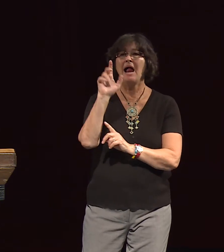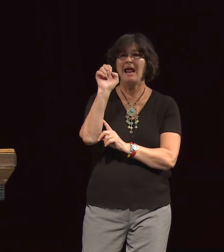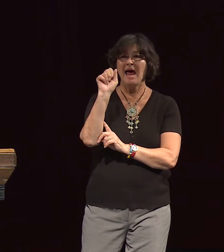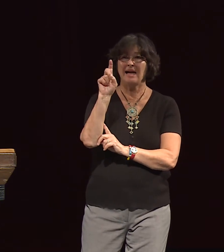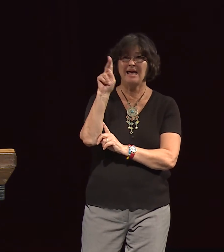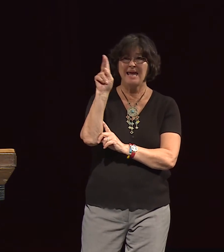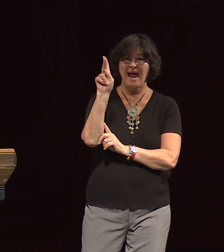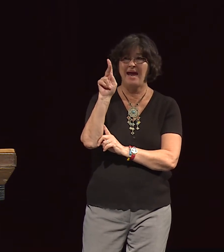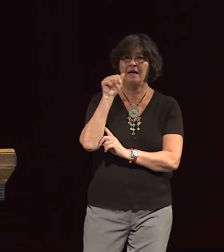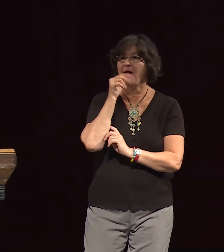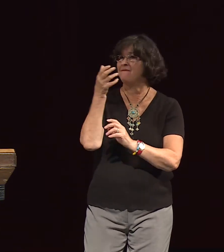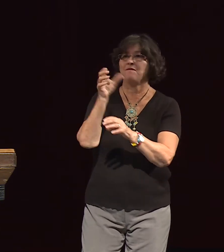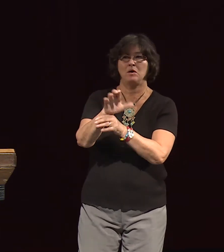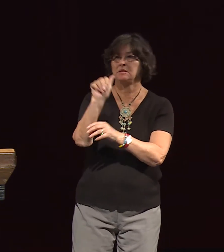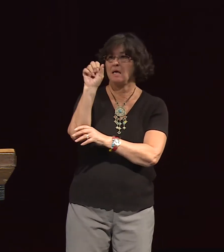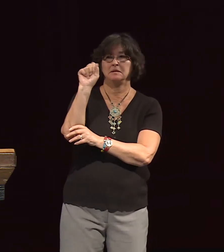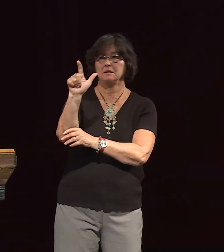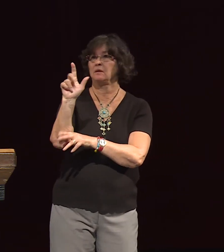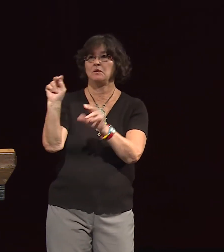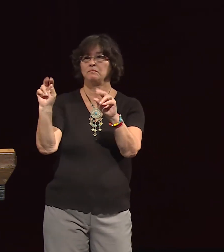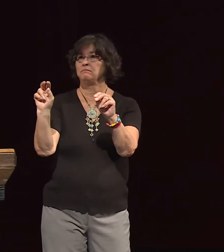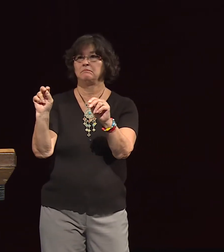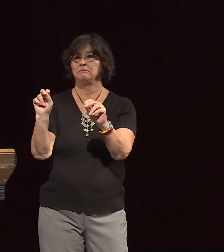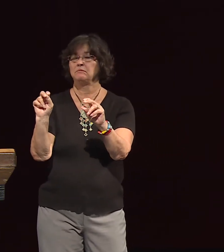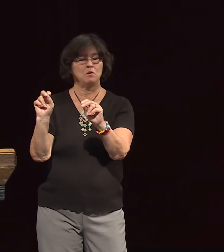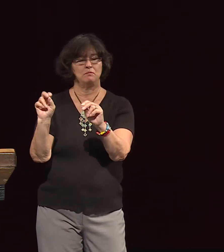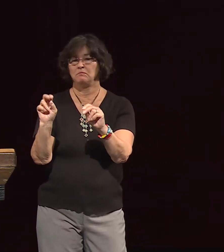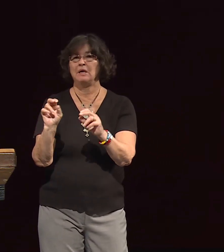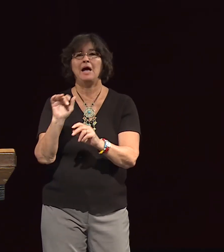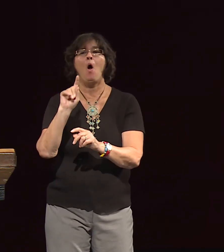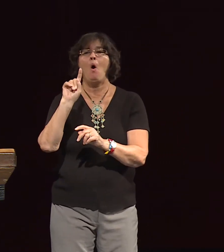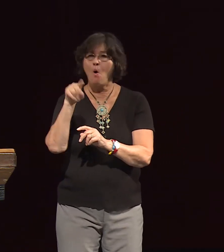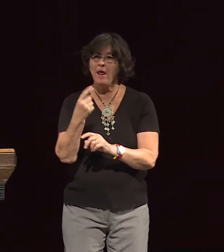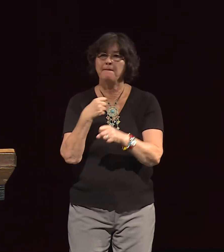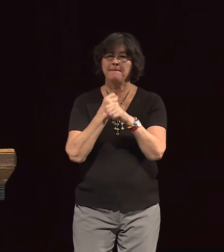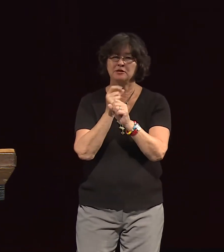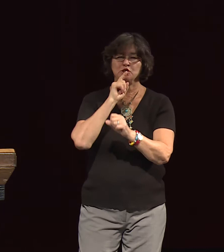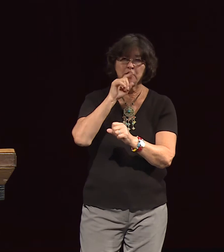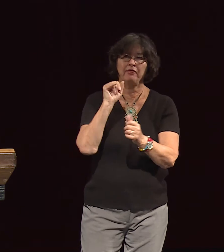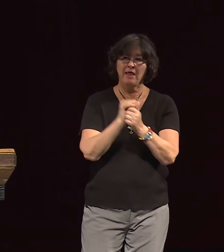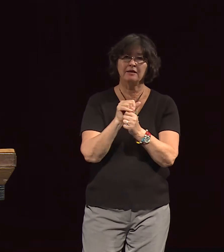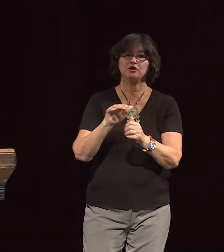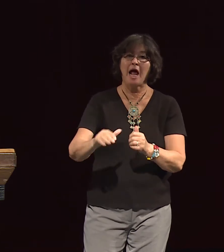As an aside, LEAD-K is not forcing American Sign Language.